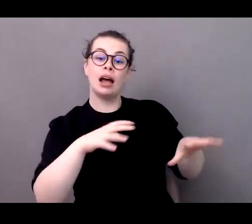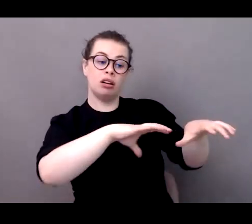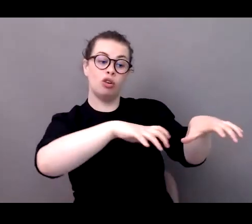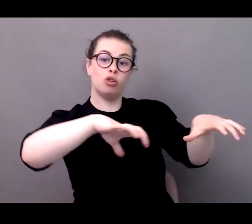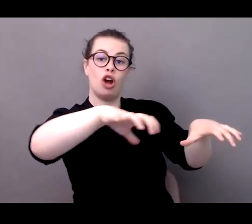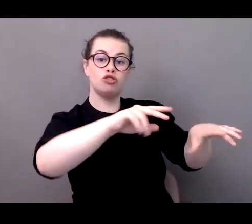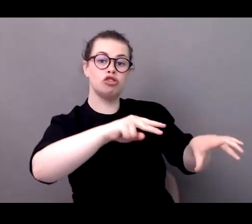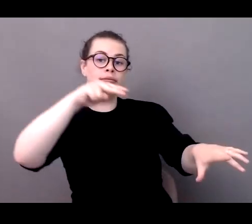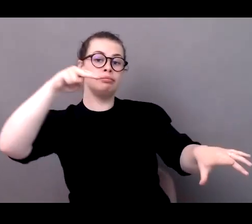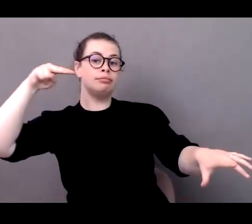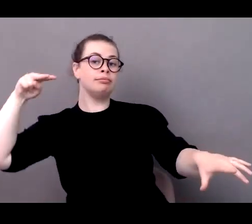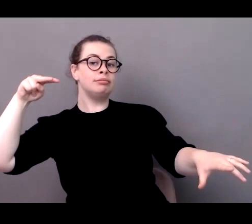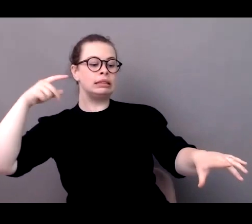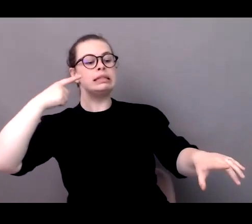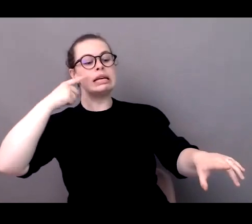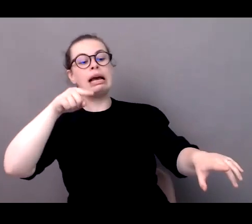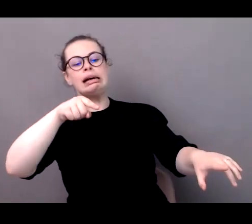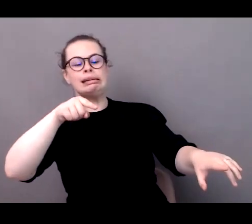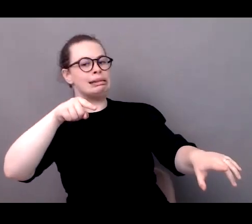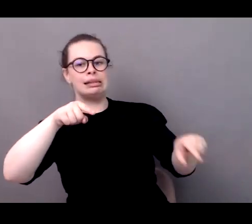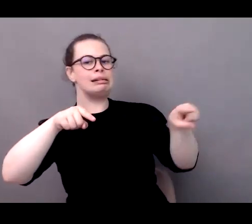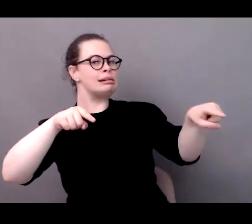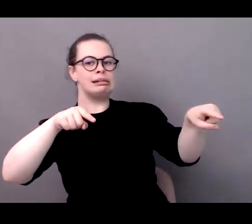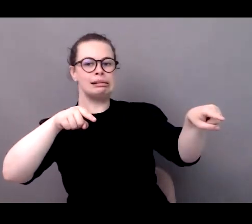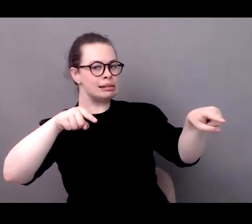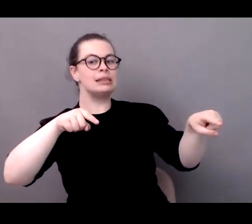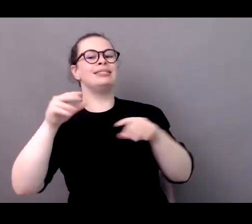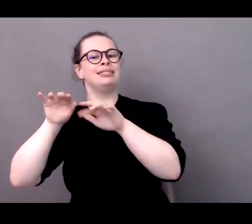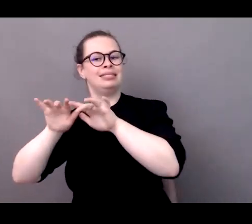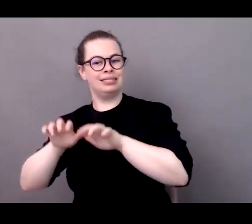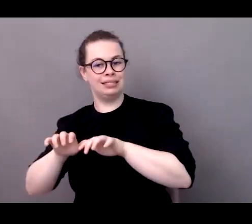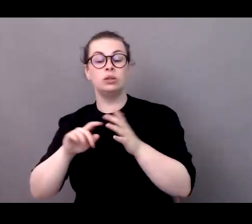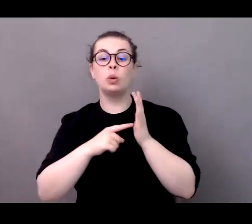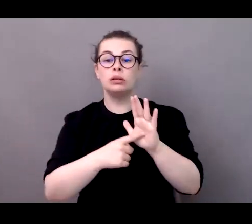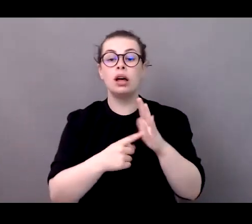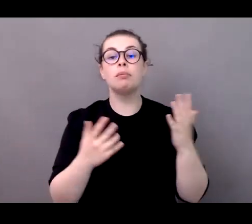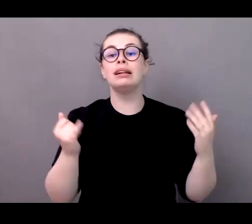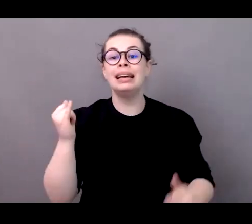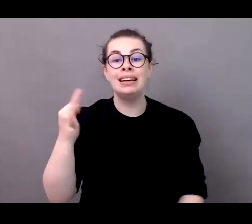if we see that states are developing inaccessible playgrounds. This is something that will not